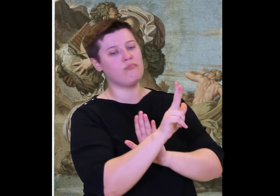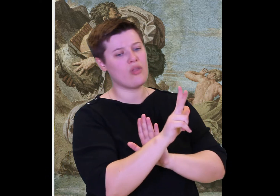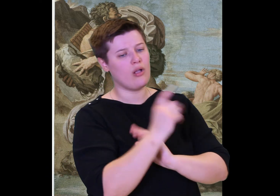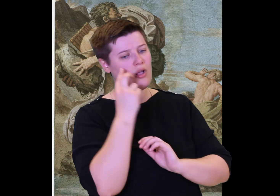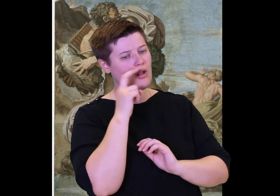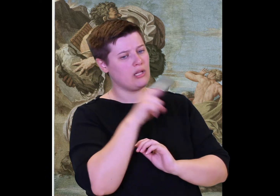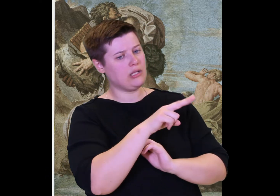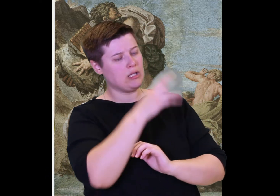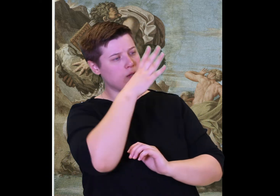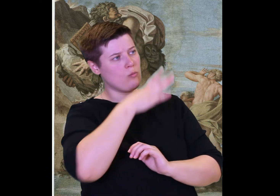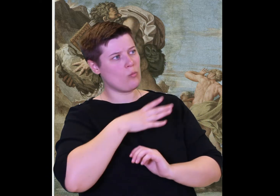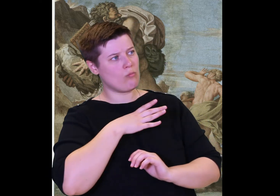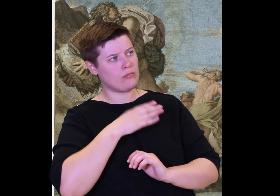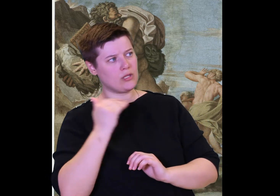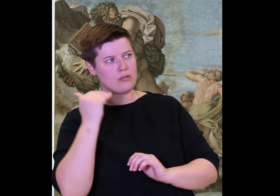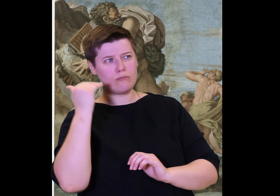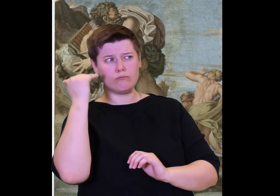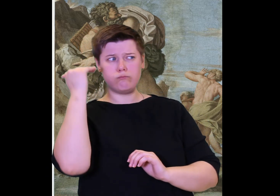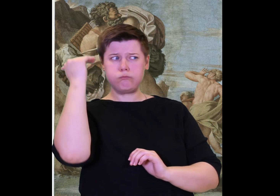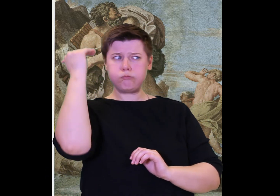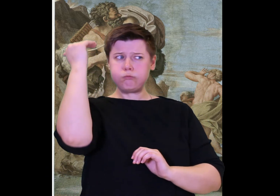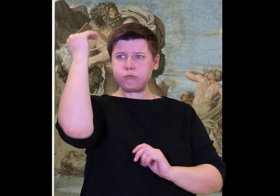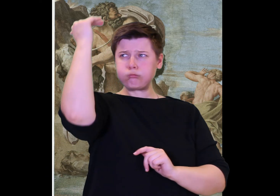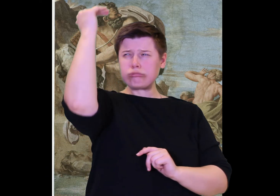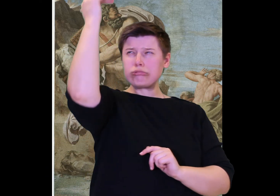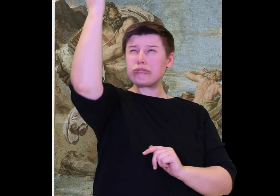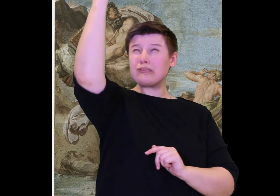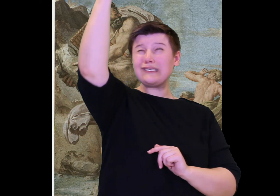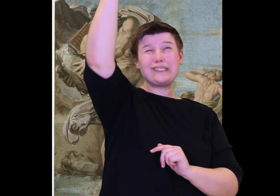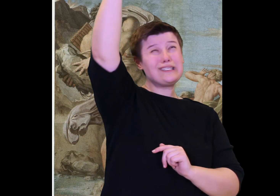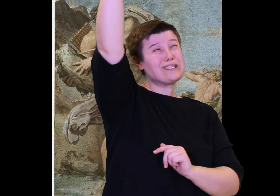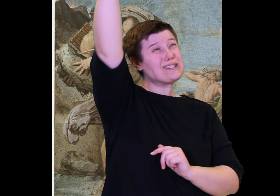They met a girl in front of town, out fetching some water.